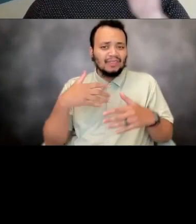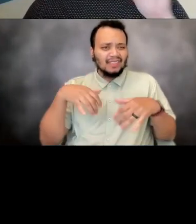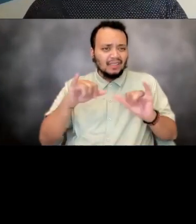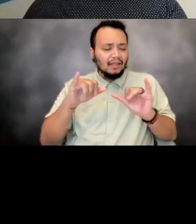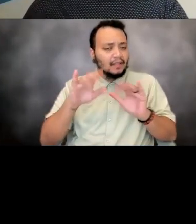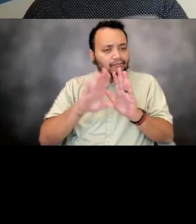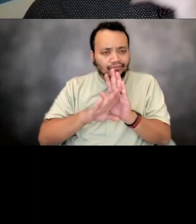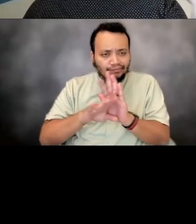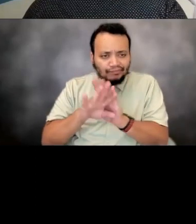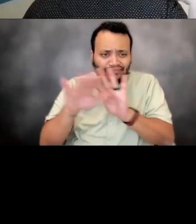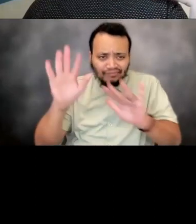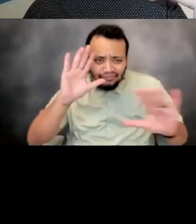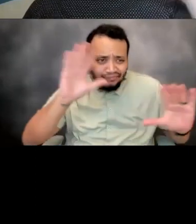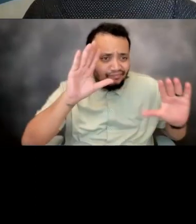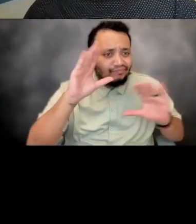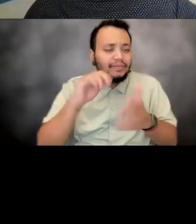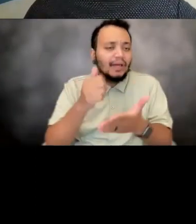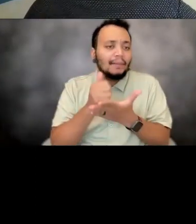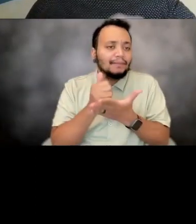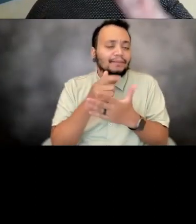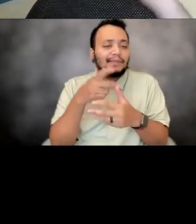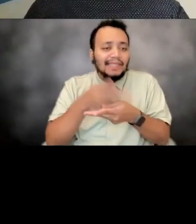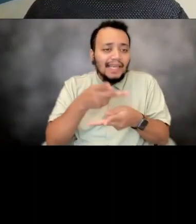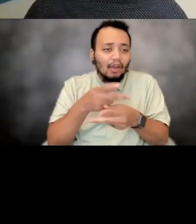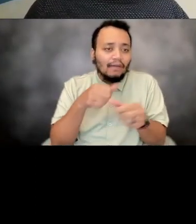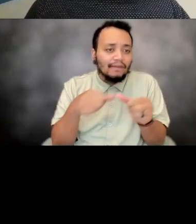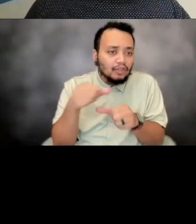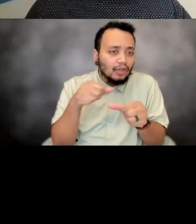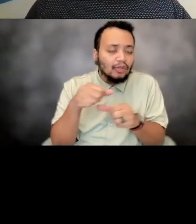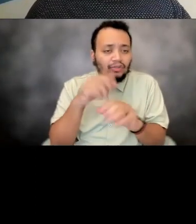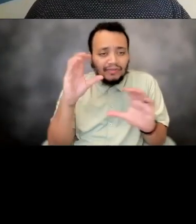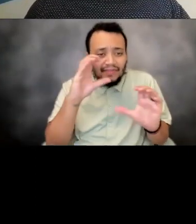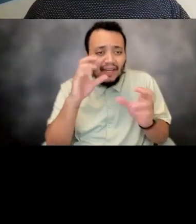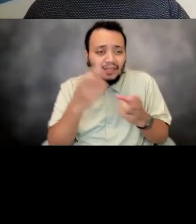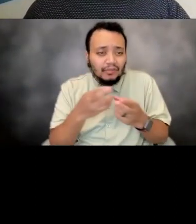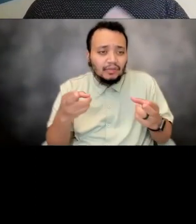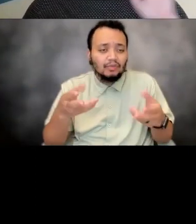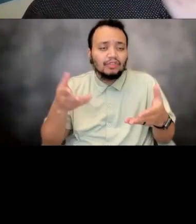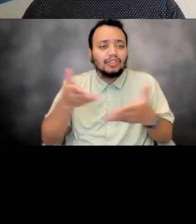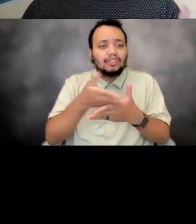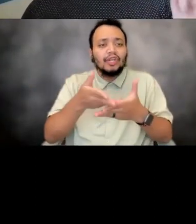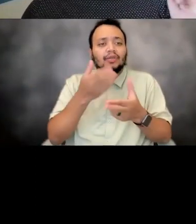We're taking care of each other, finding resources, sharing those resources with each other.